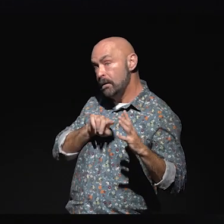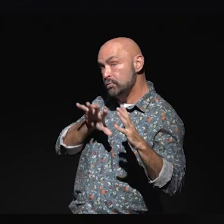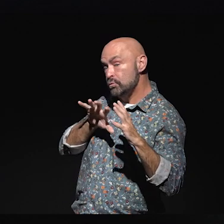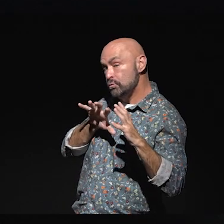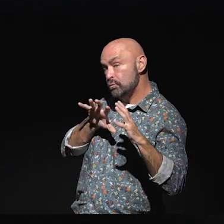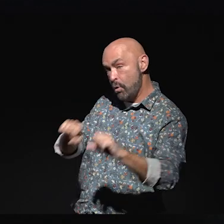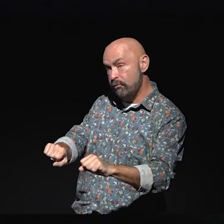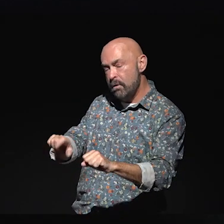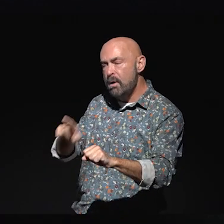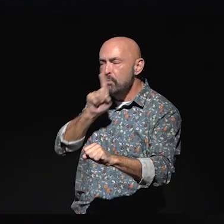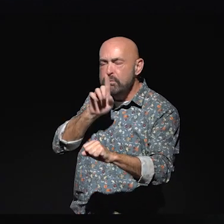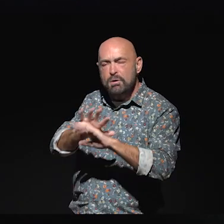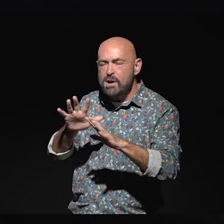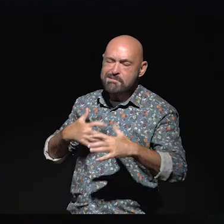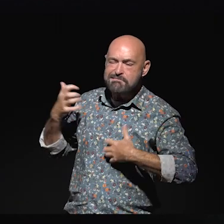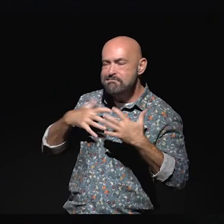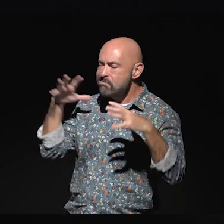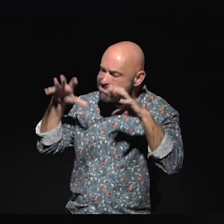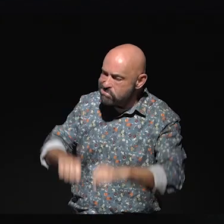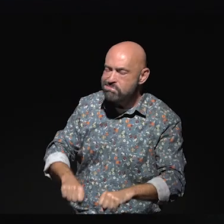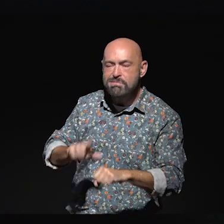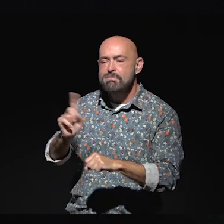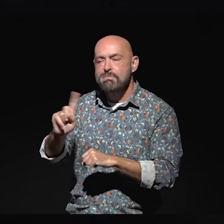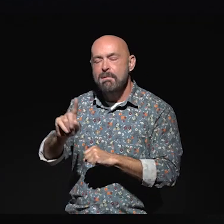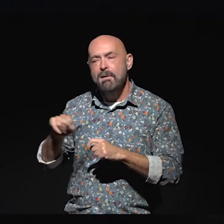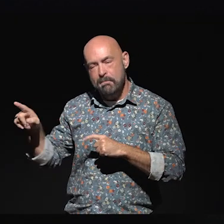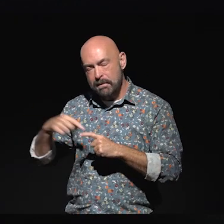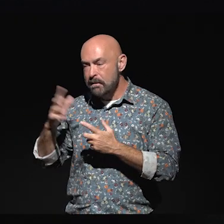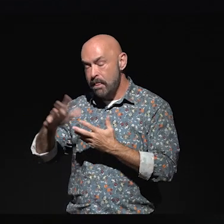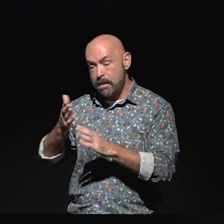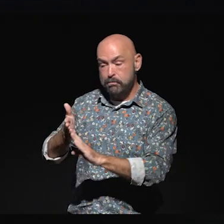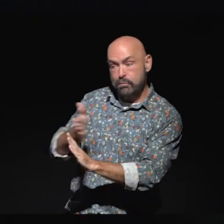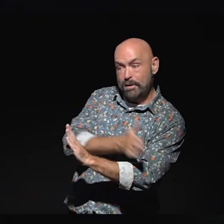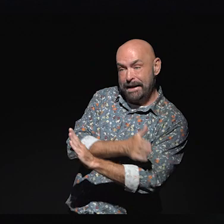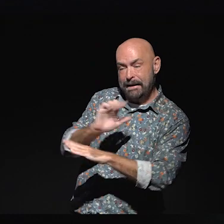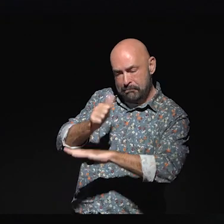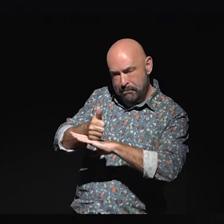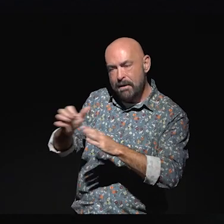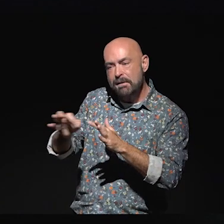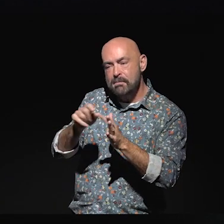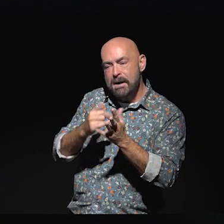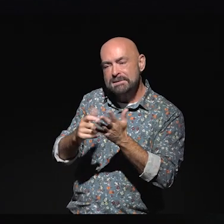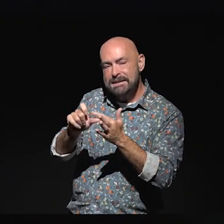not a hostile takeover, but a takeover nonetheless, of the preexisting Pasadena Museum,